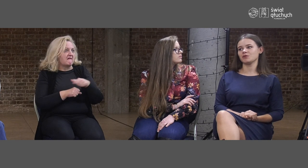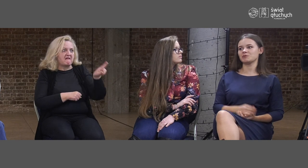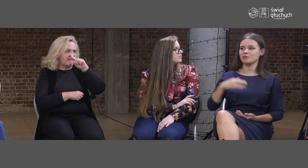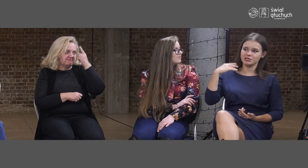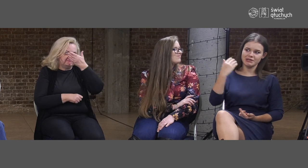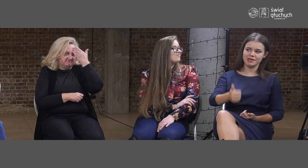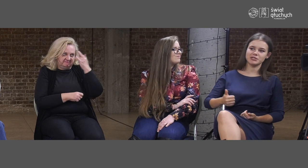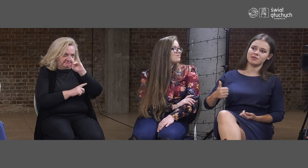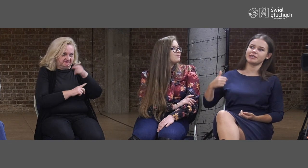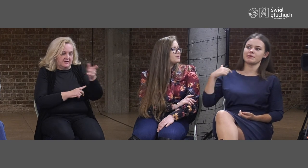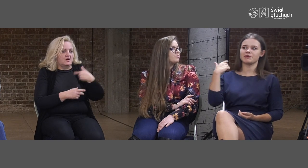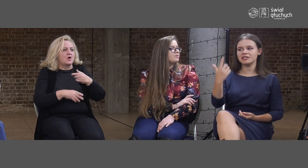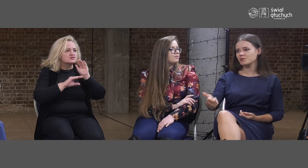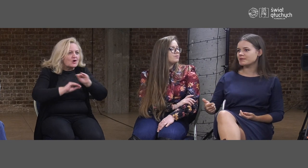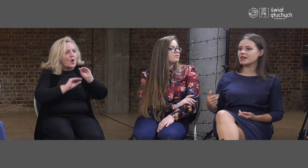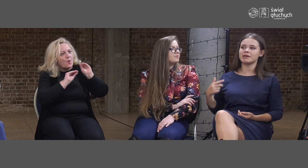still, even though I've been hitting with training courses, some webinars we have,